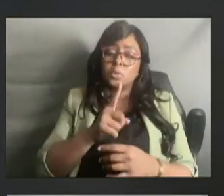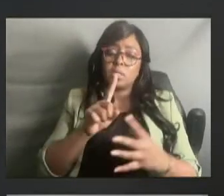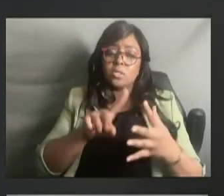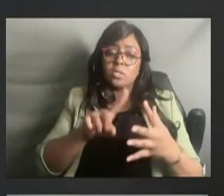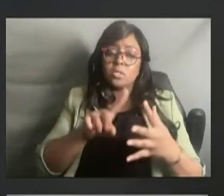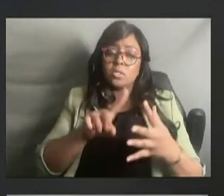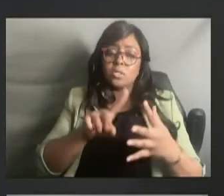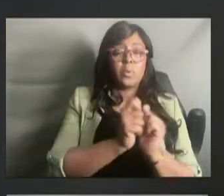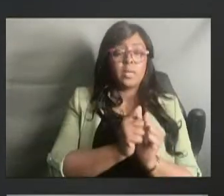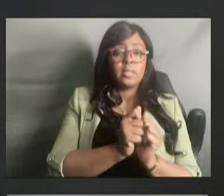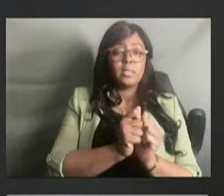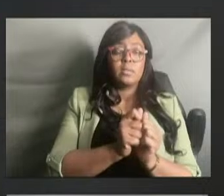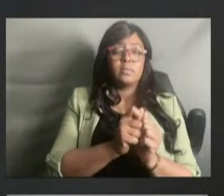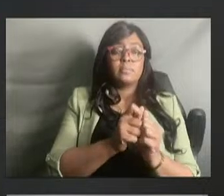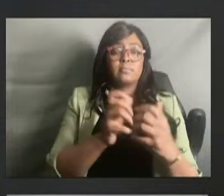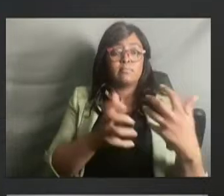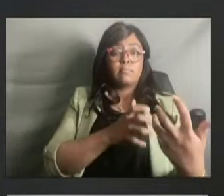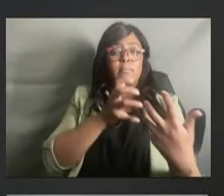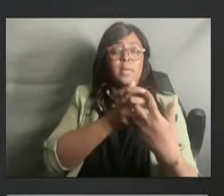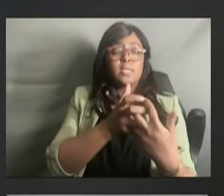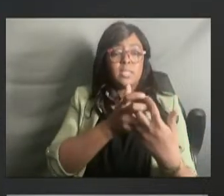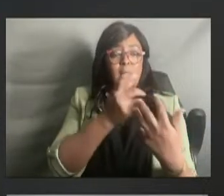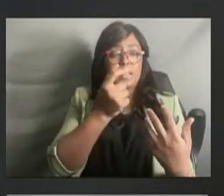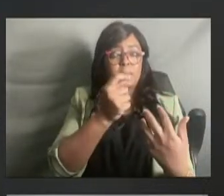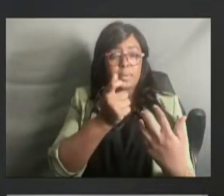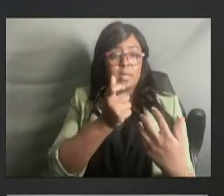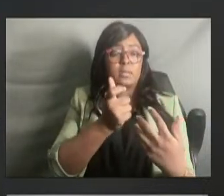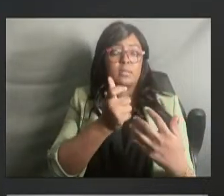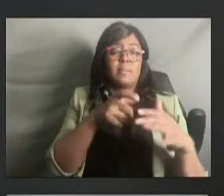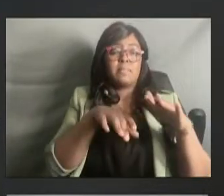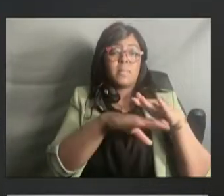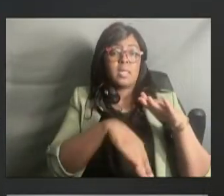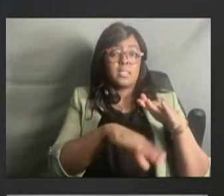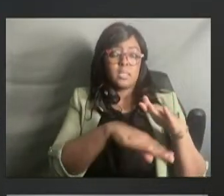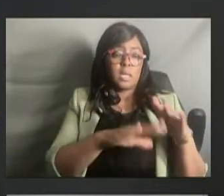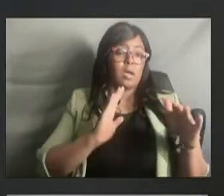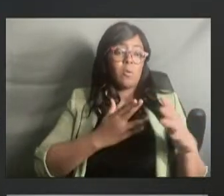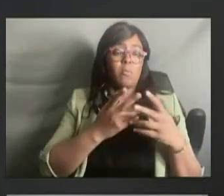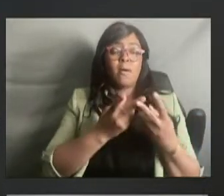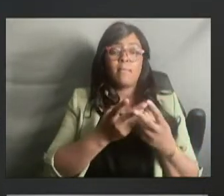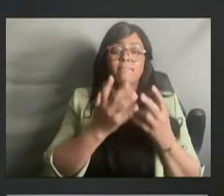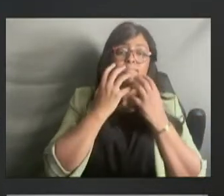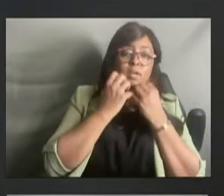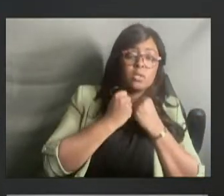that I want to highlight. Next slide please. And it really all